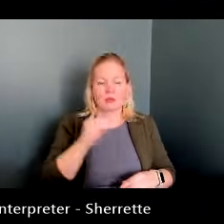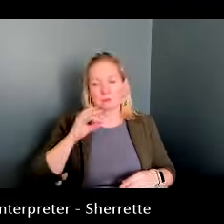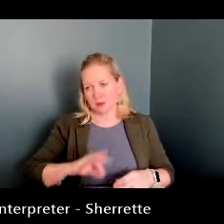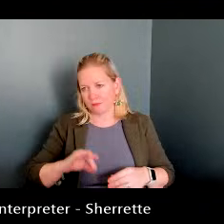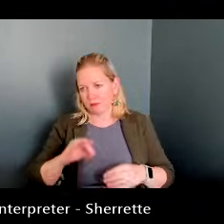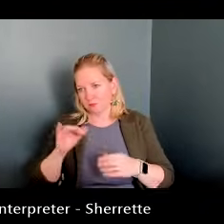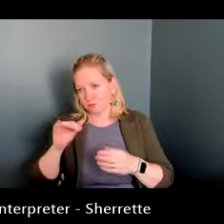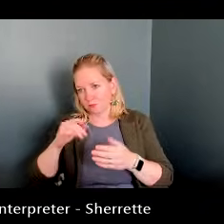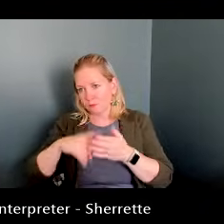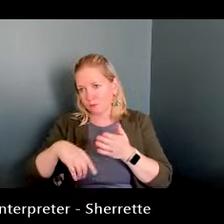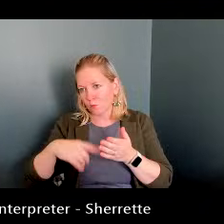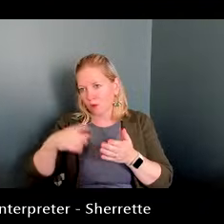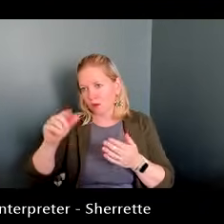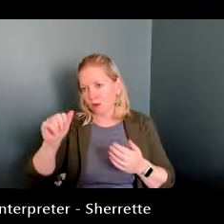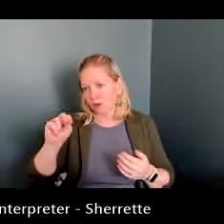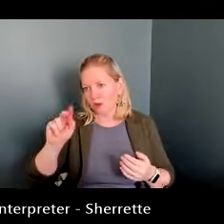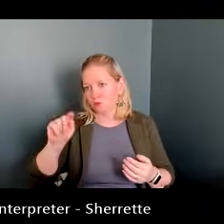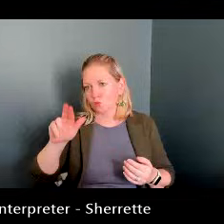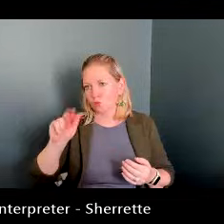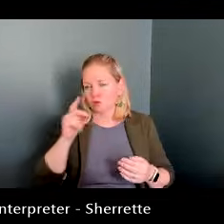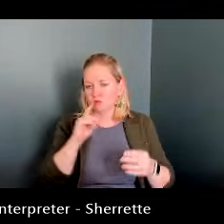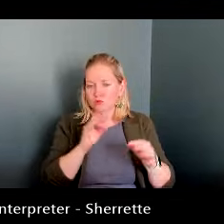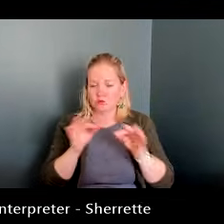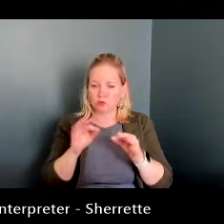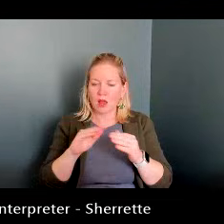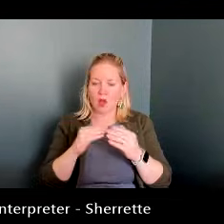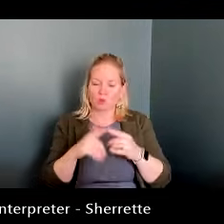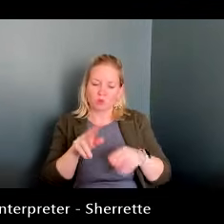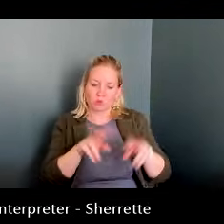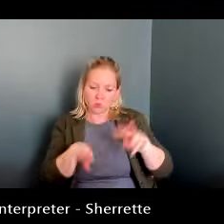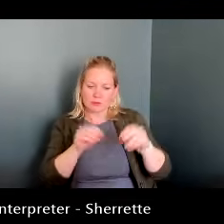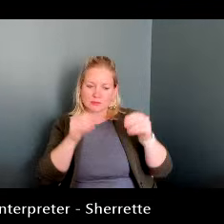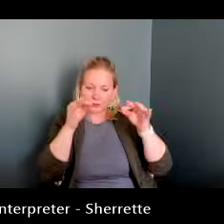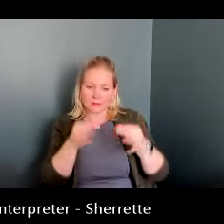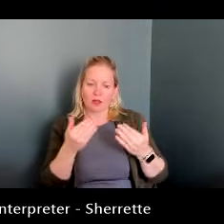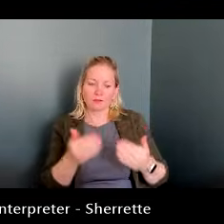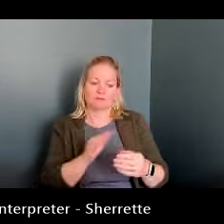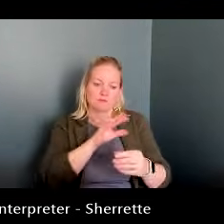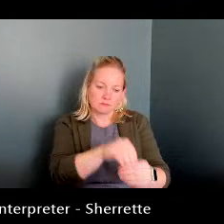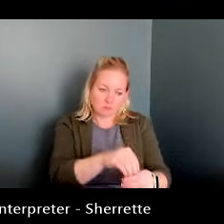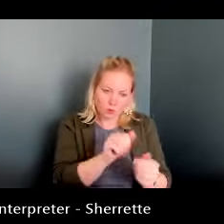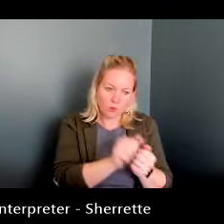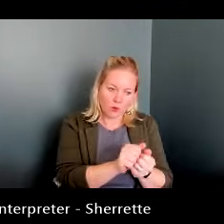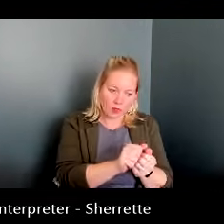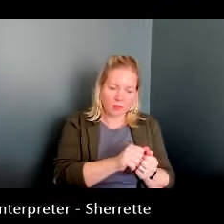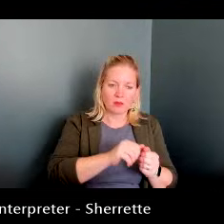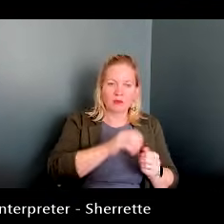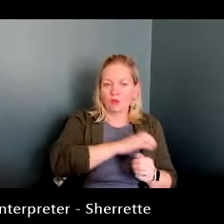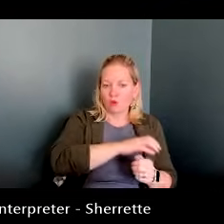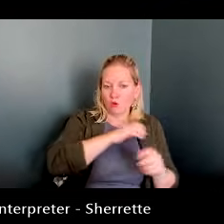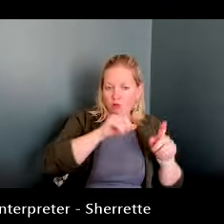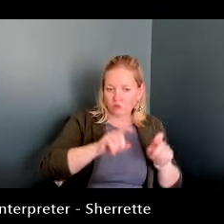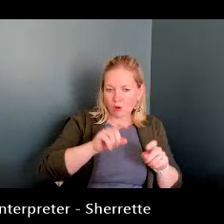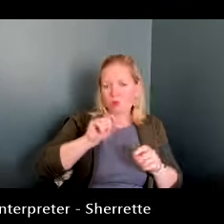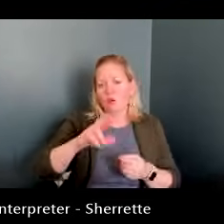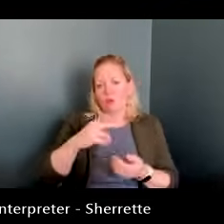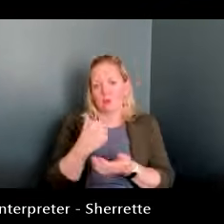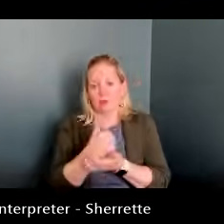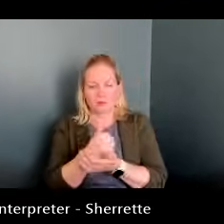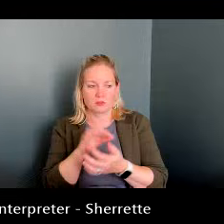about -- when deciding on clinical trials or therapies in sickle cell disease. Next slide.